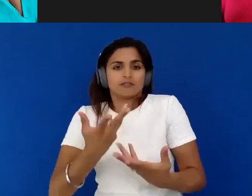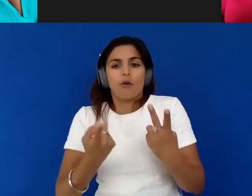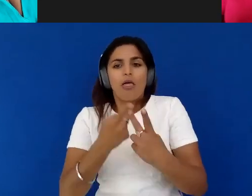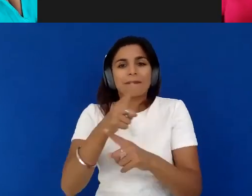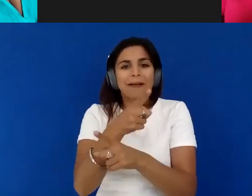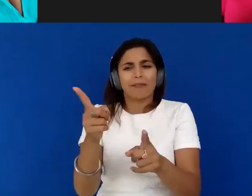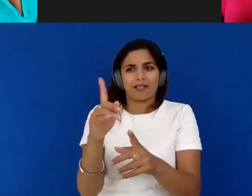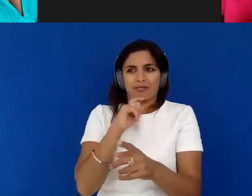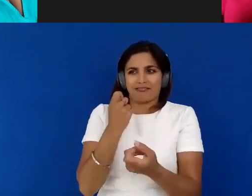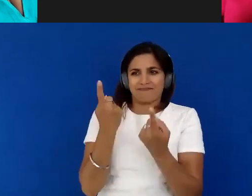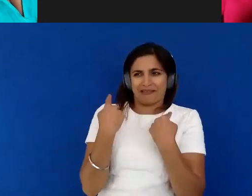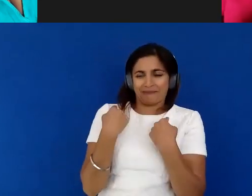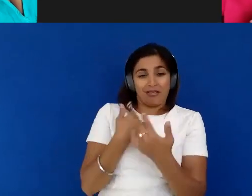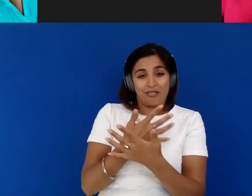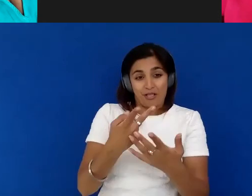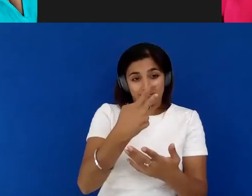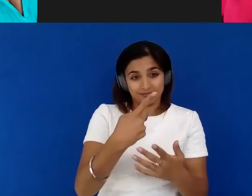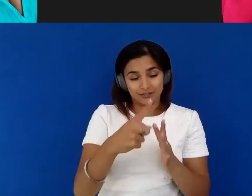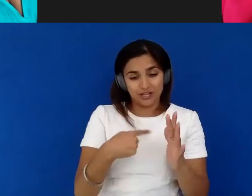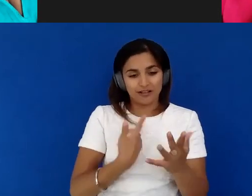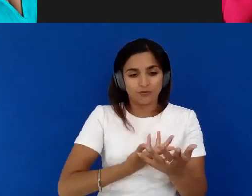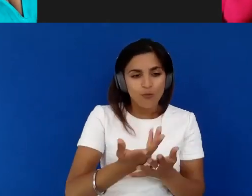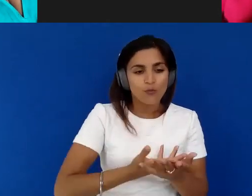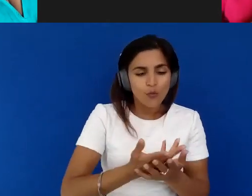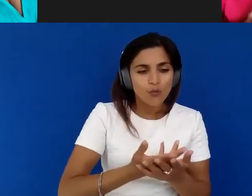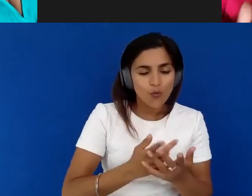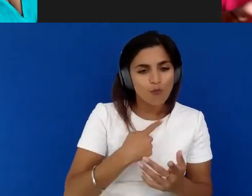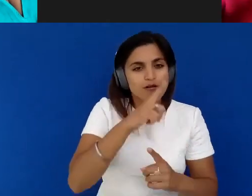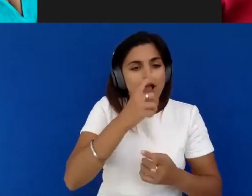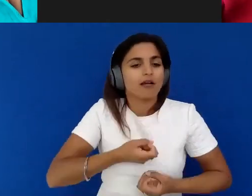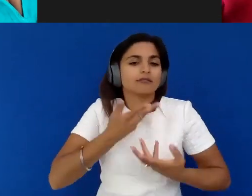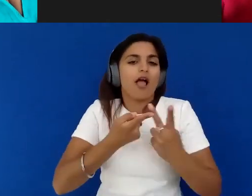unspoken that we couldn't express to someone else but we each get because